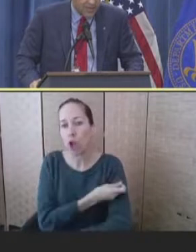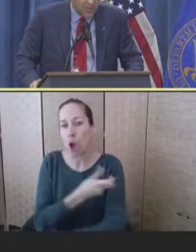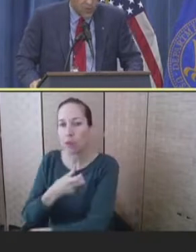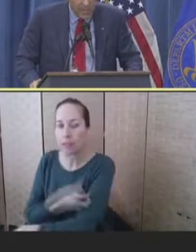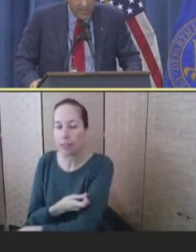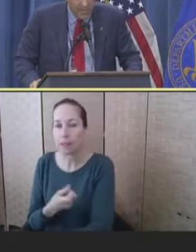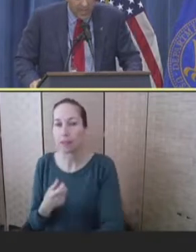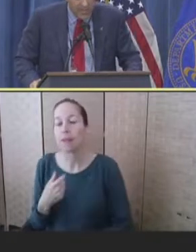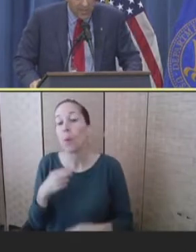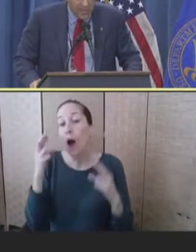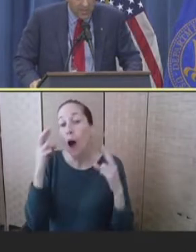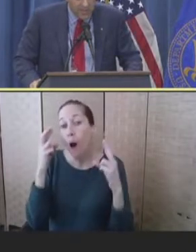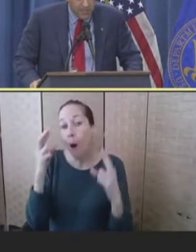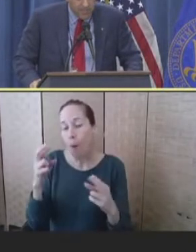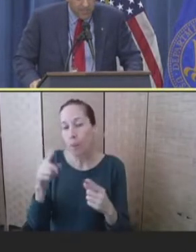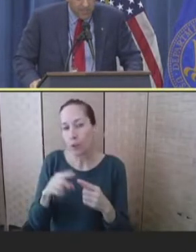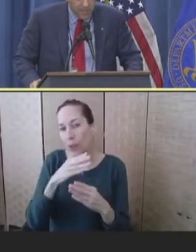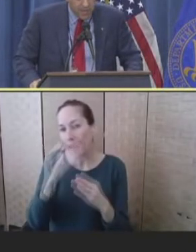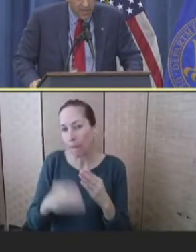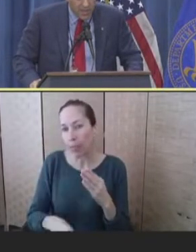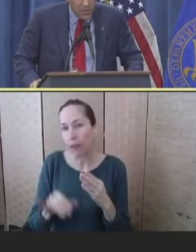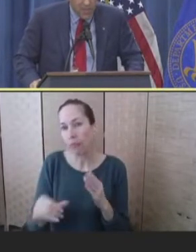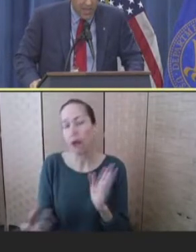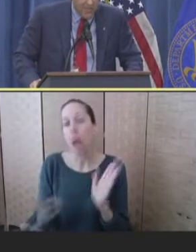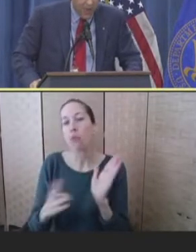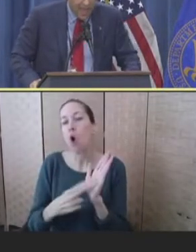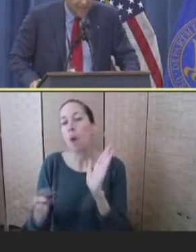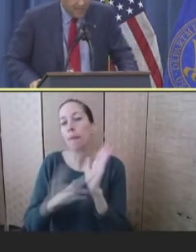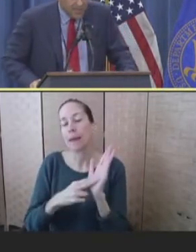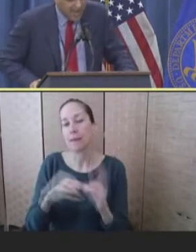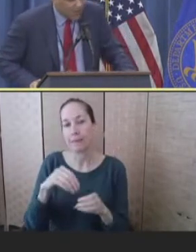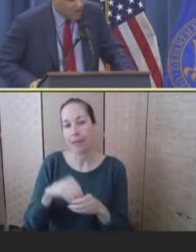And so, next slide, please. So, thanks for having me today.